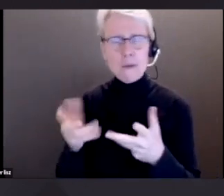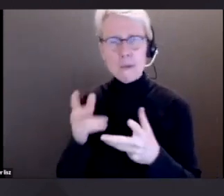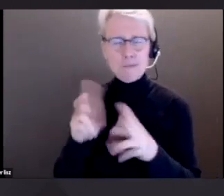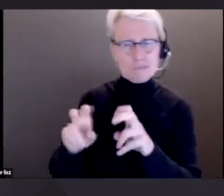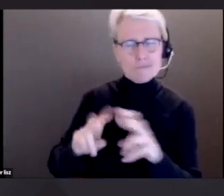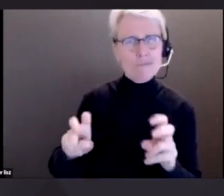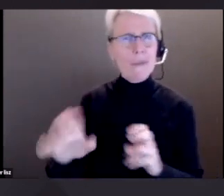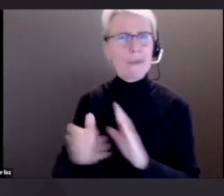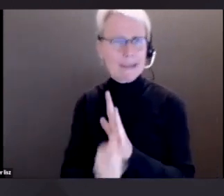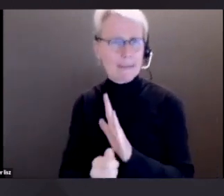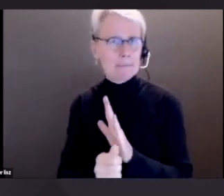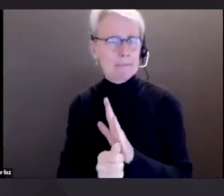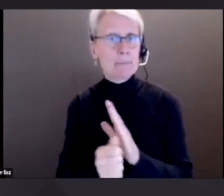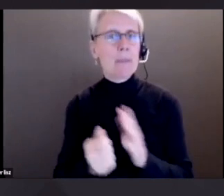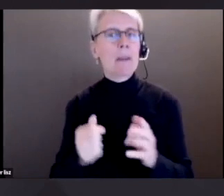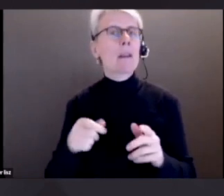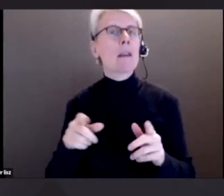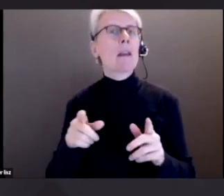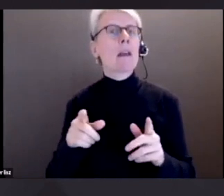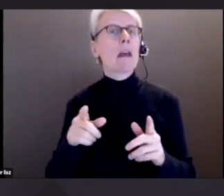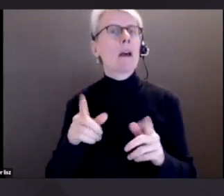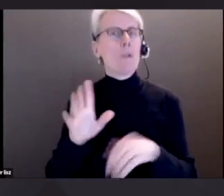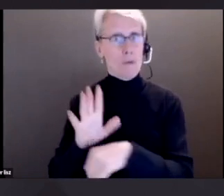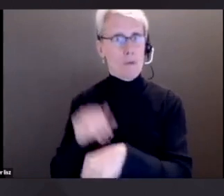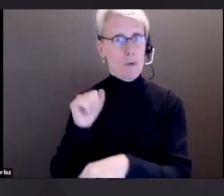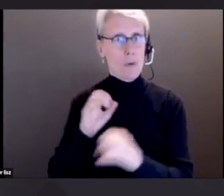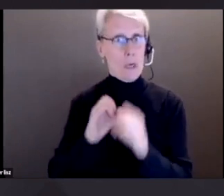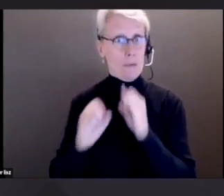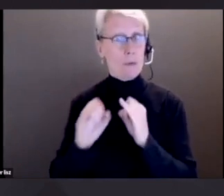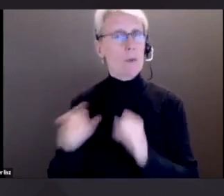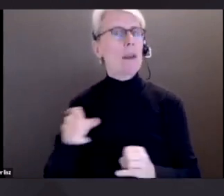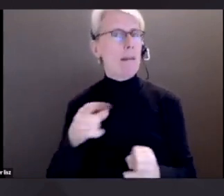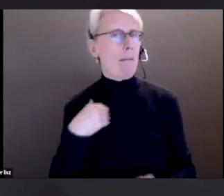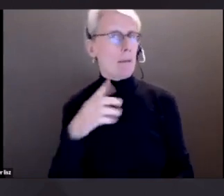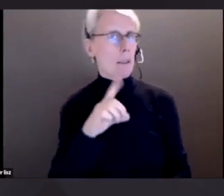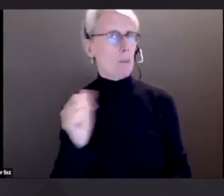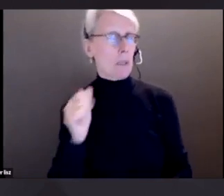who identifies as experiencing a disability, I try to make it a conversation and want them to be comfortable